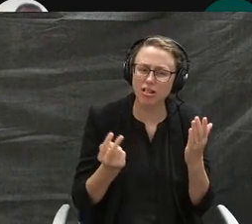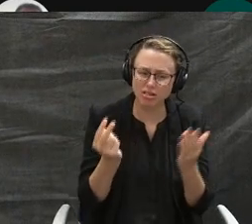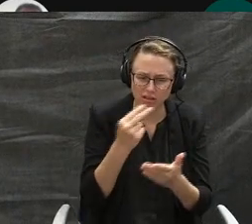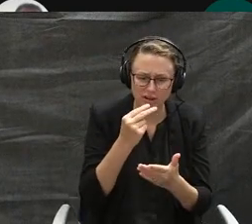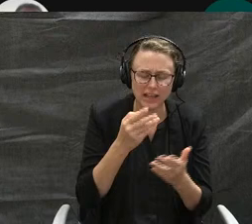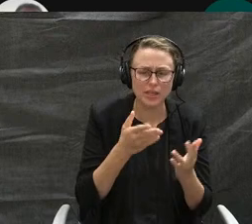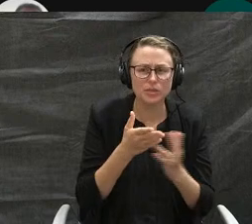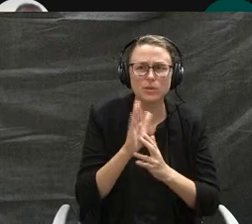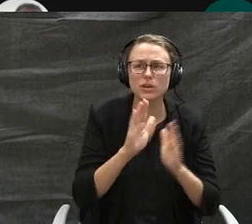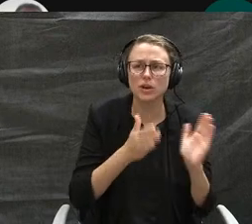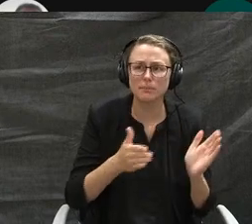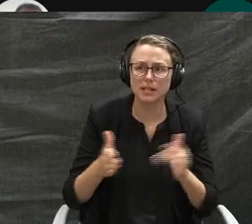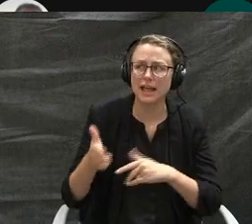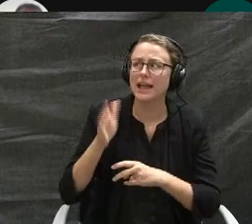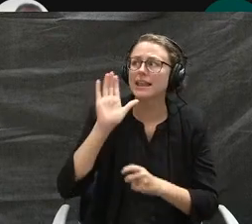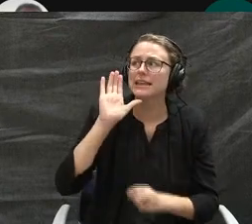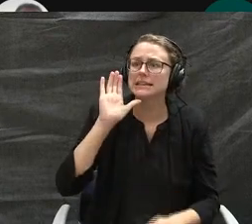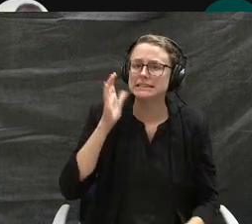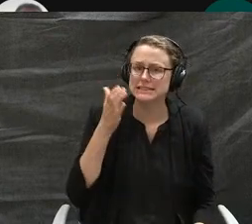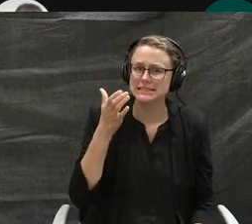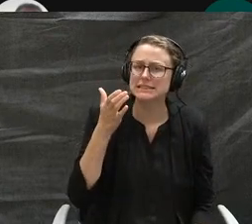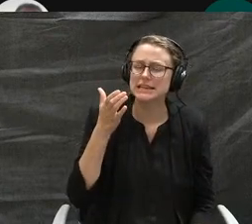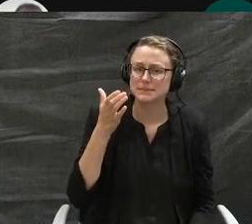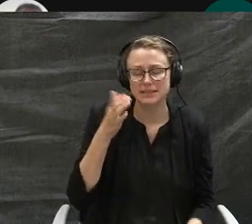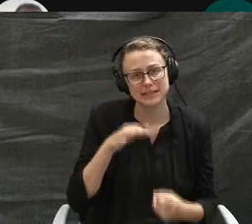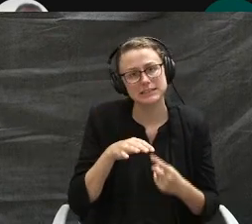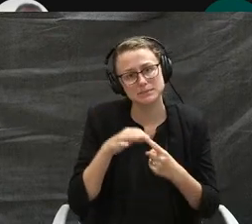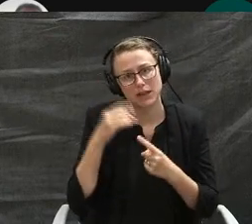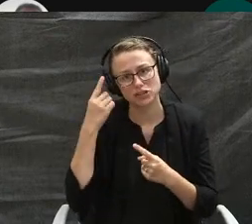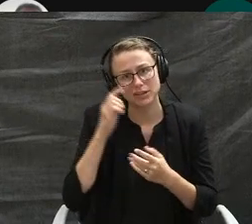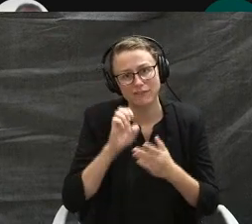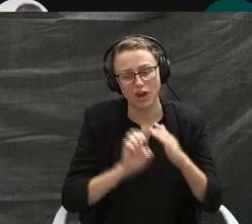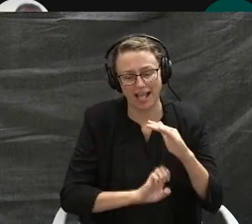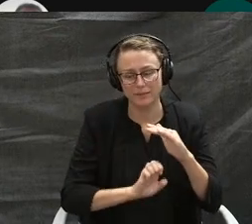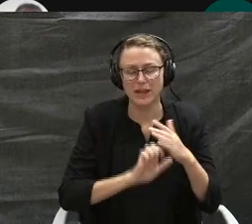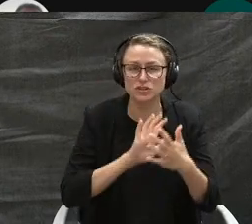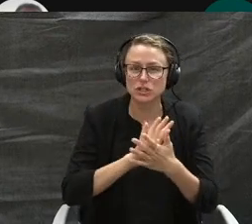that especially in the elementary school where we will probably be splitting the classes and there will be